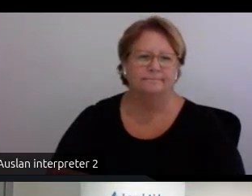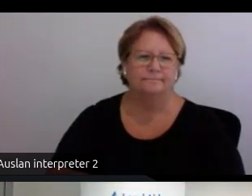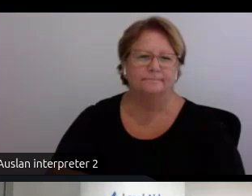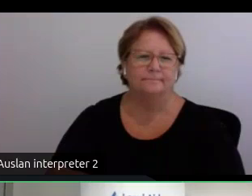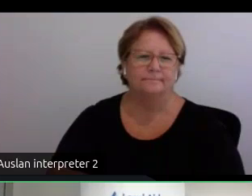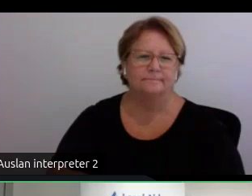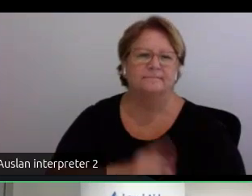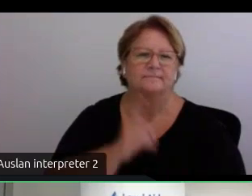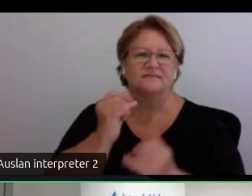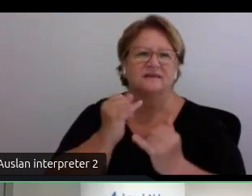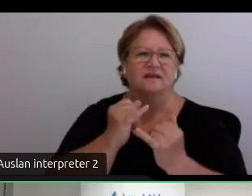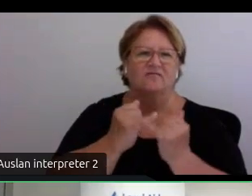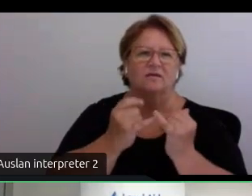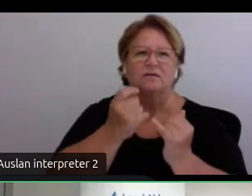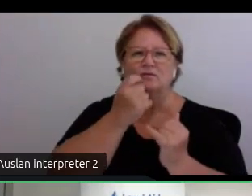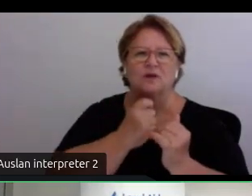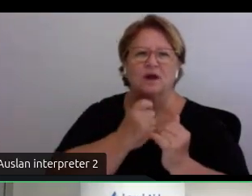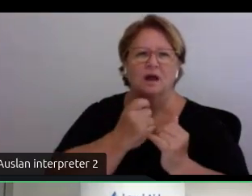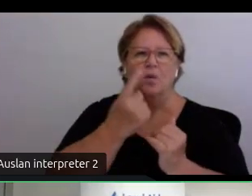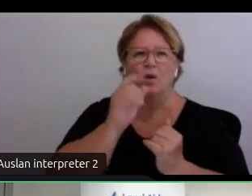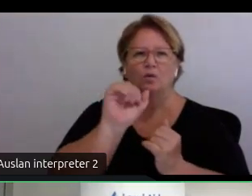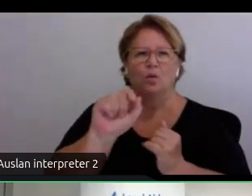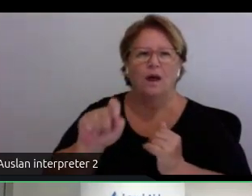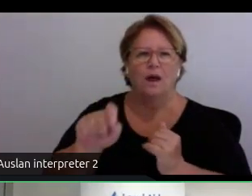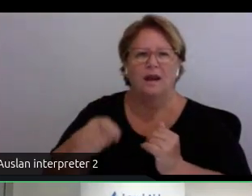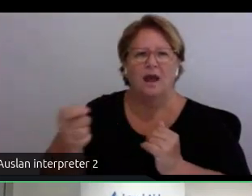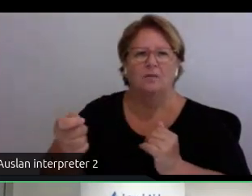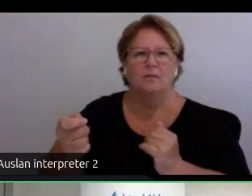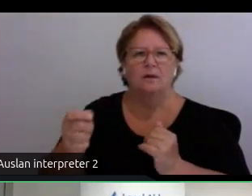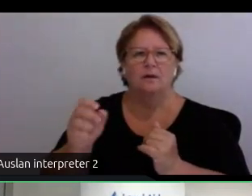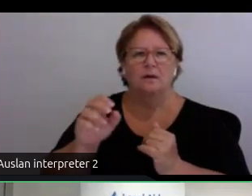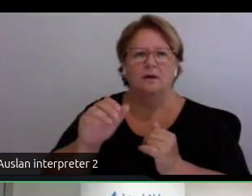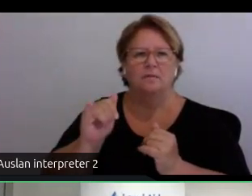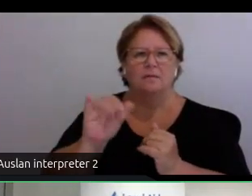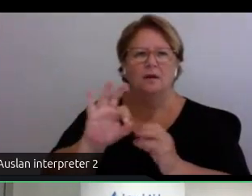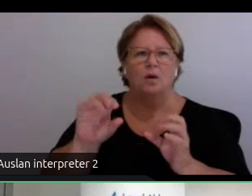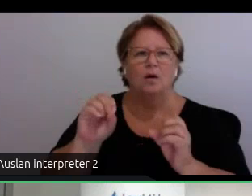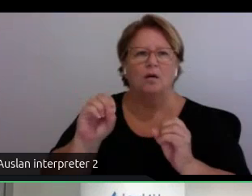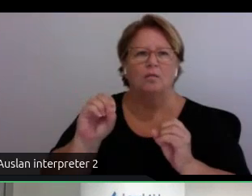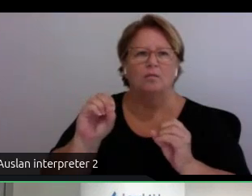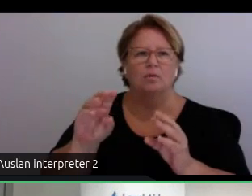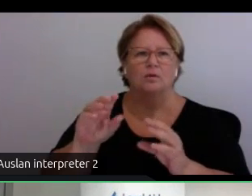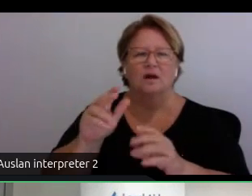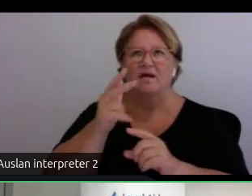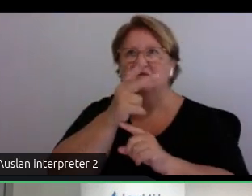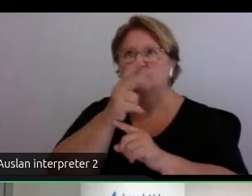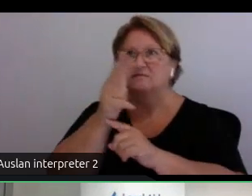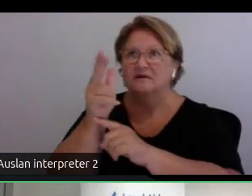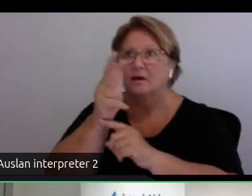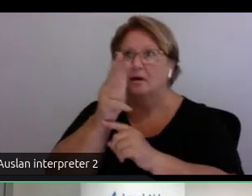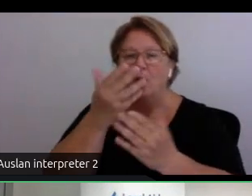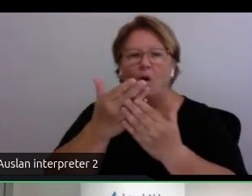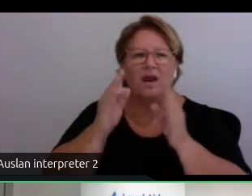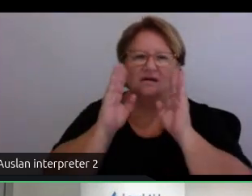Um, it's very rare one of your neighbours hasn't put up video on your Facebook page. Yeah. Of when